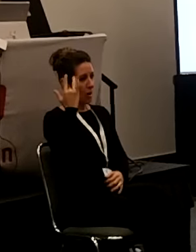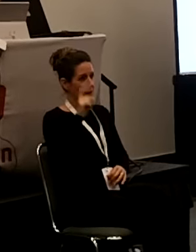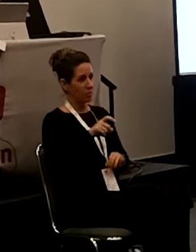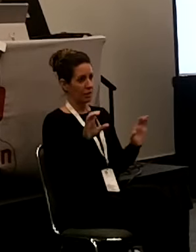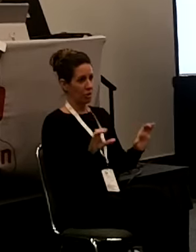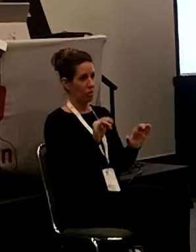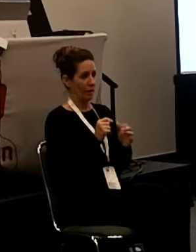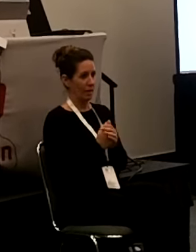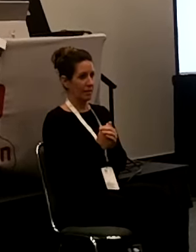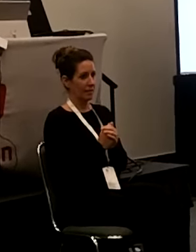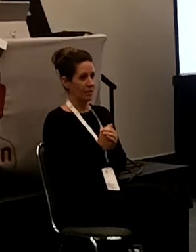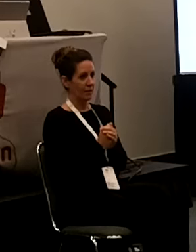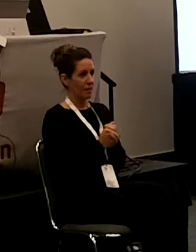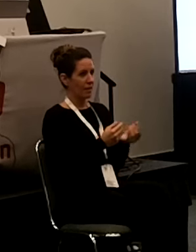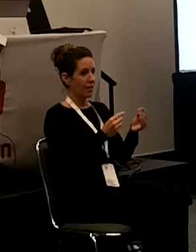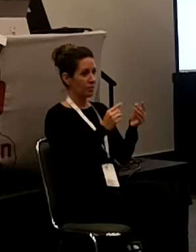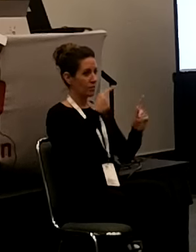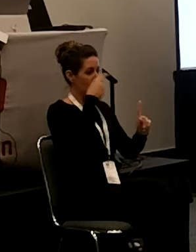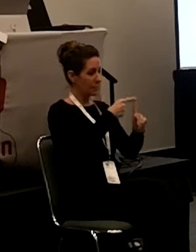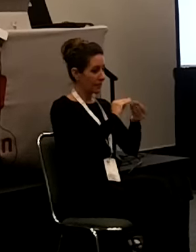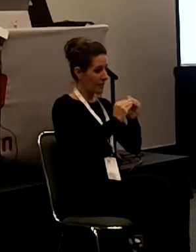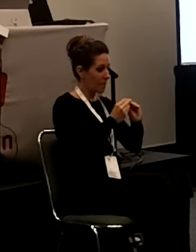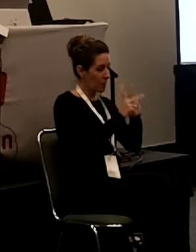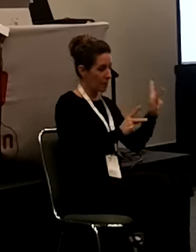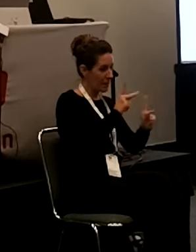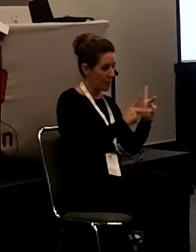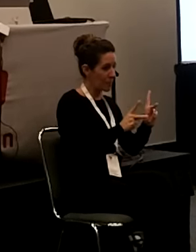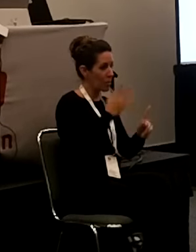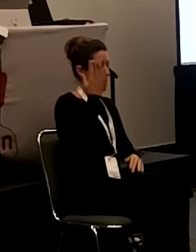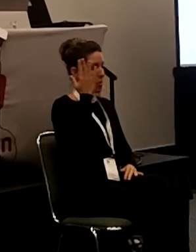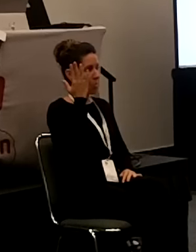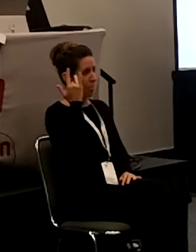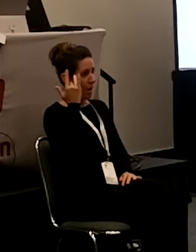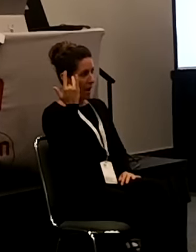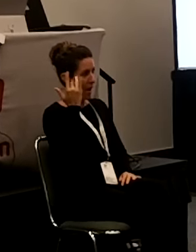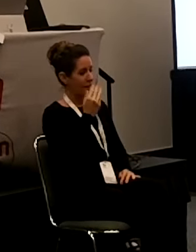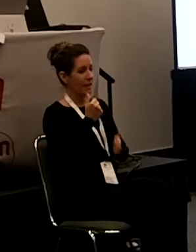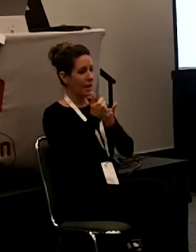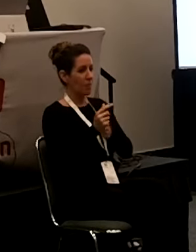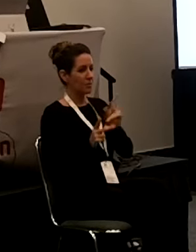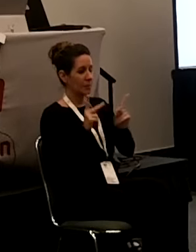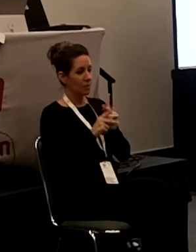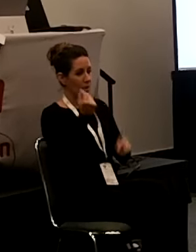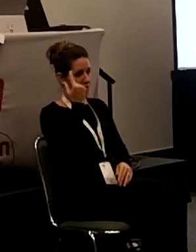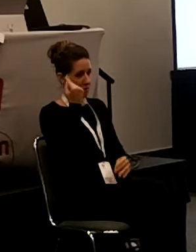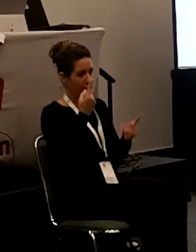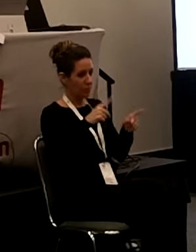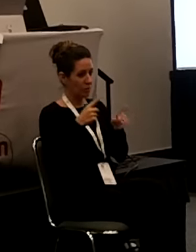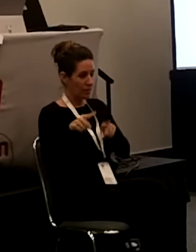You know, , "Why is it?" they say. It helps people understand what's going on, da da da.